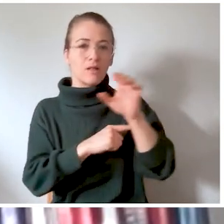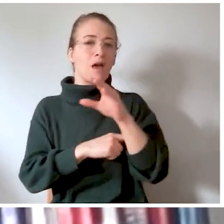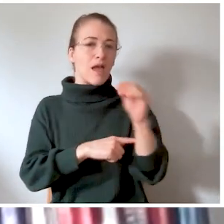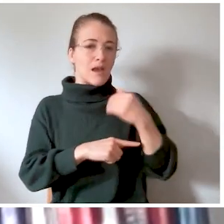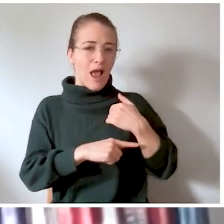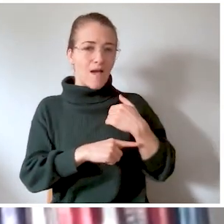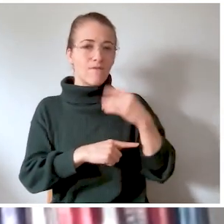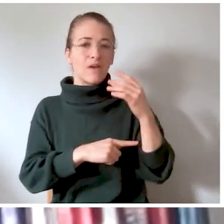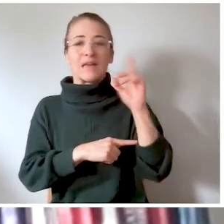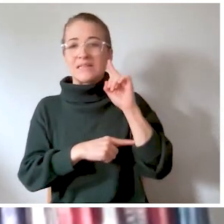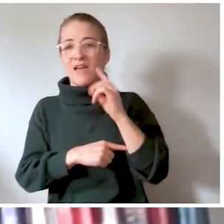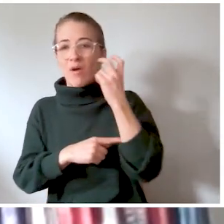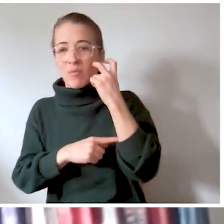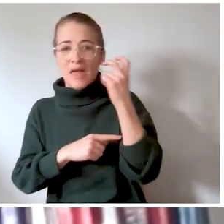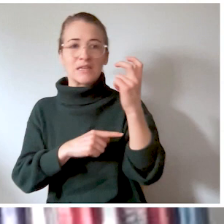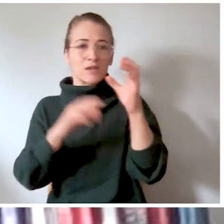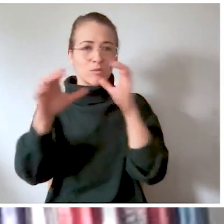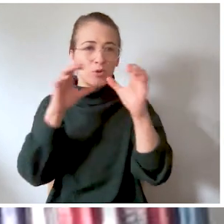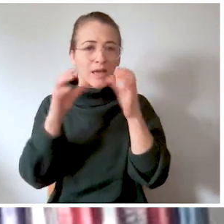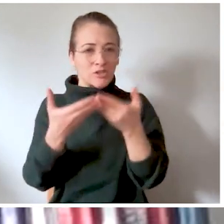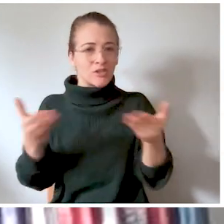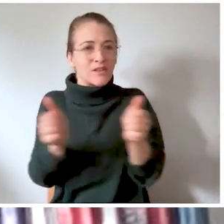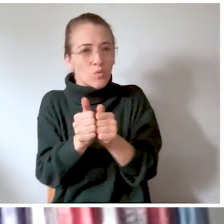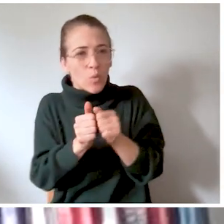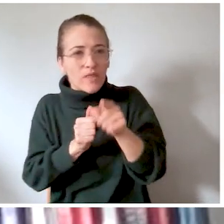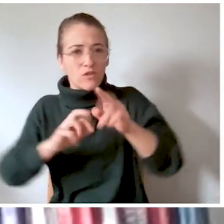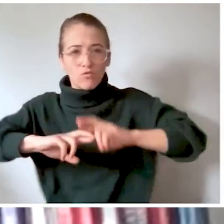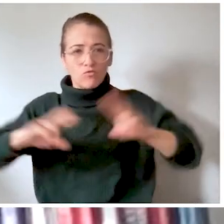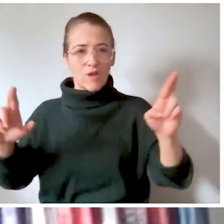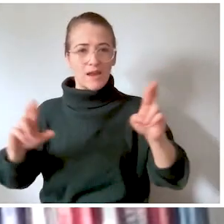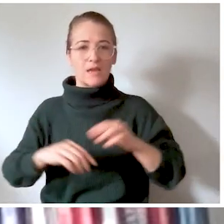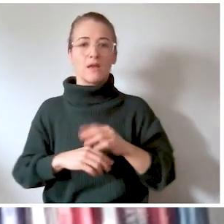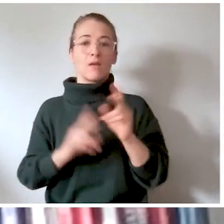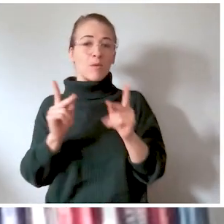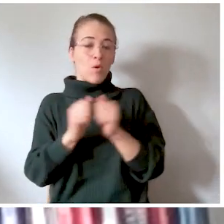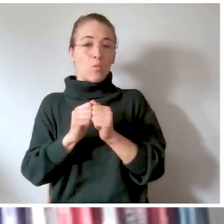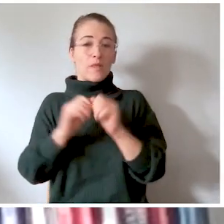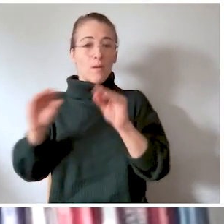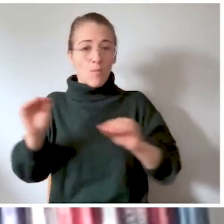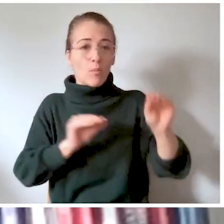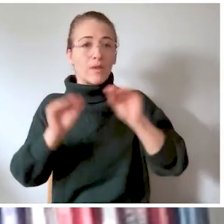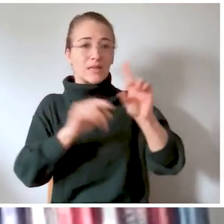or deaf-blind communications device with you. And then people with mobility disabilities,